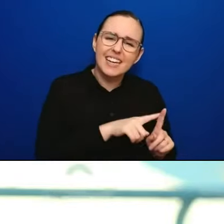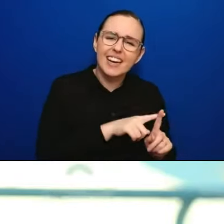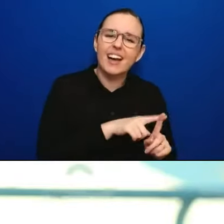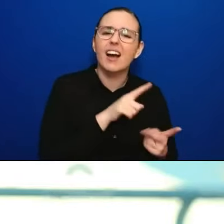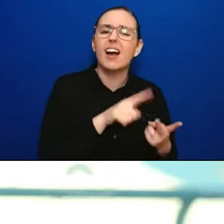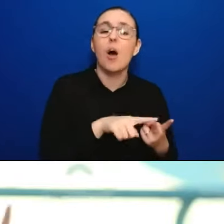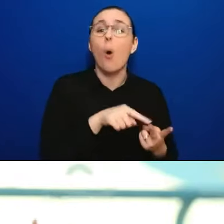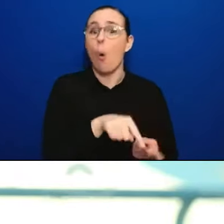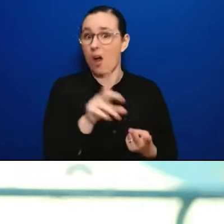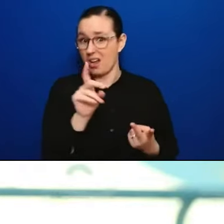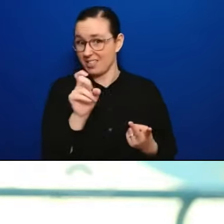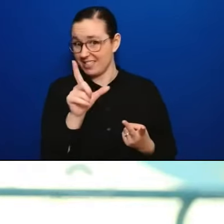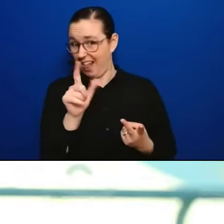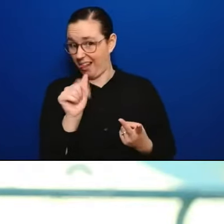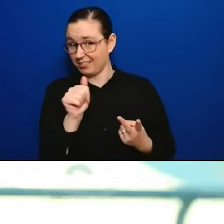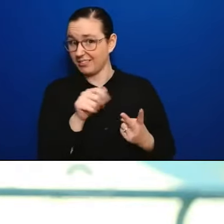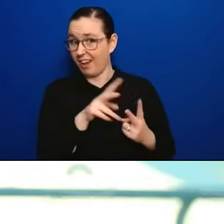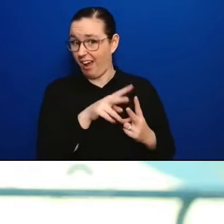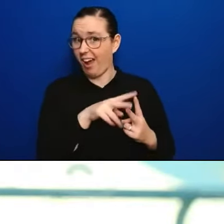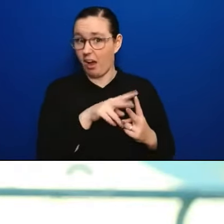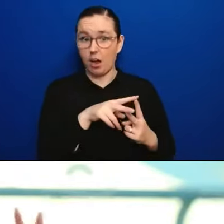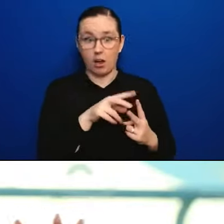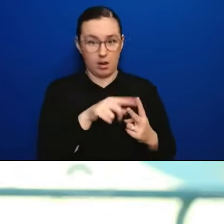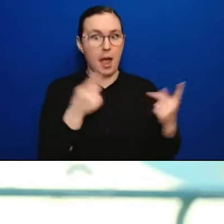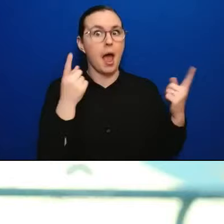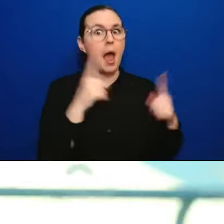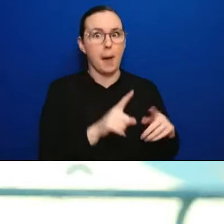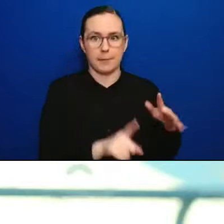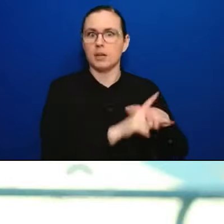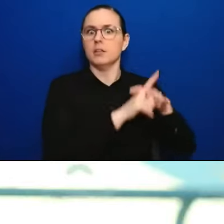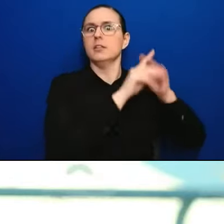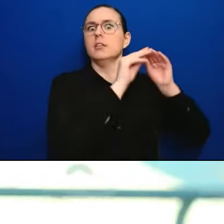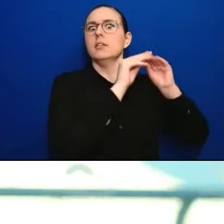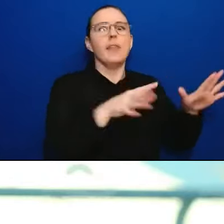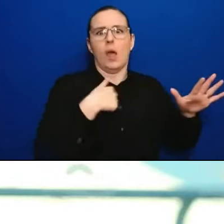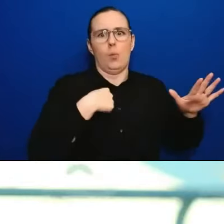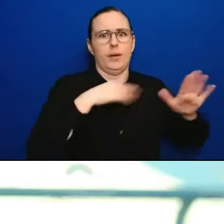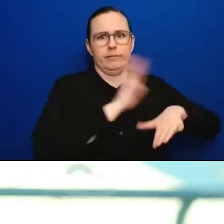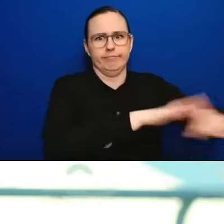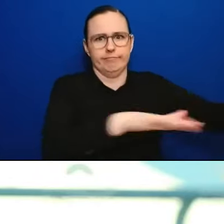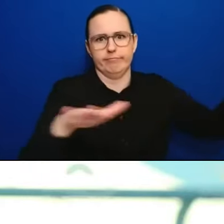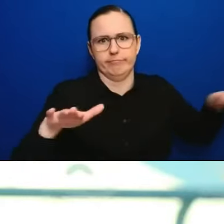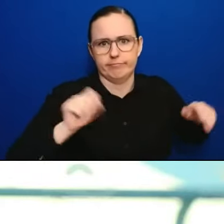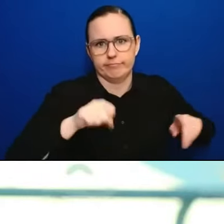still causing a couple of infections, then we need to